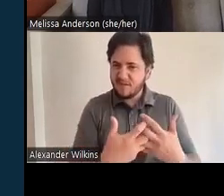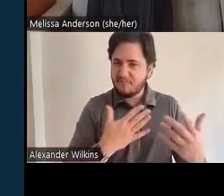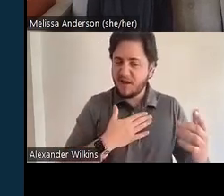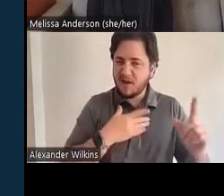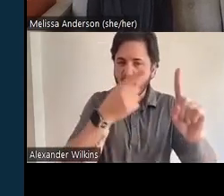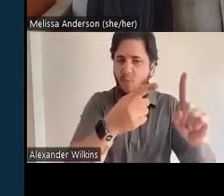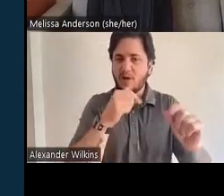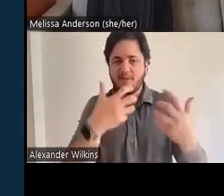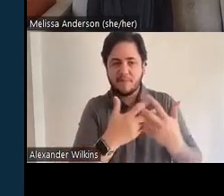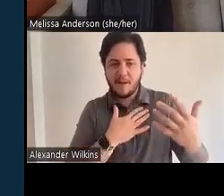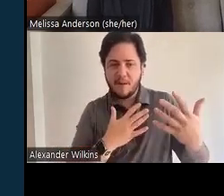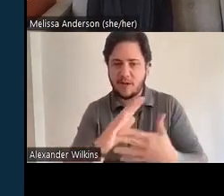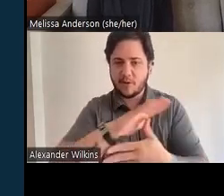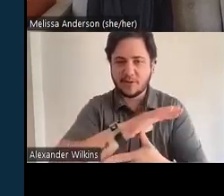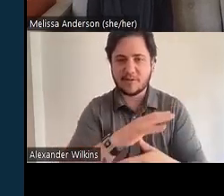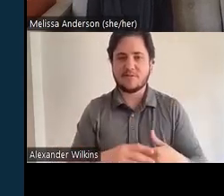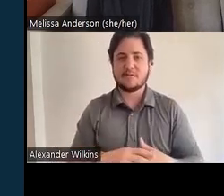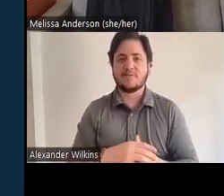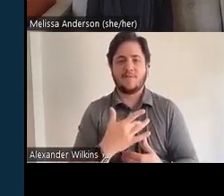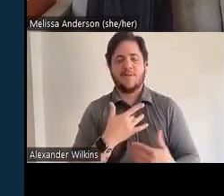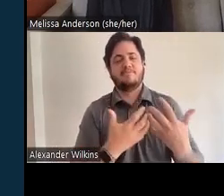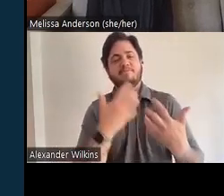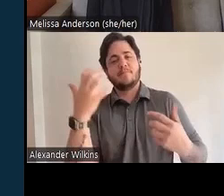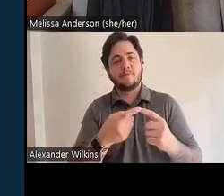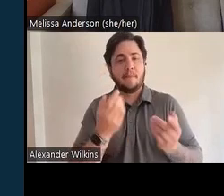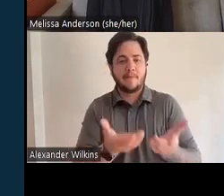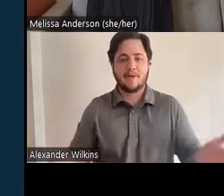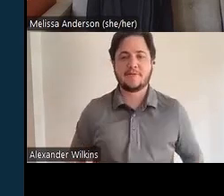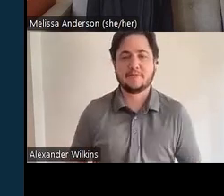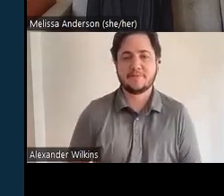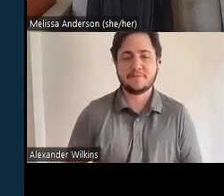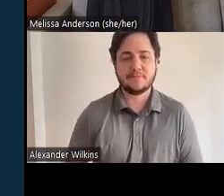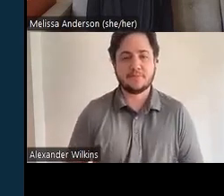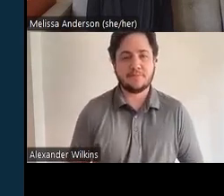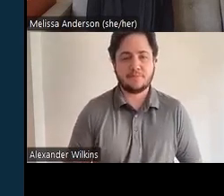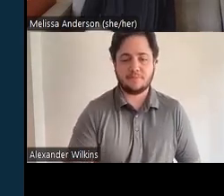that are at odds with how deaf people are in the world, how they see themselves in the world,